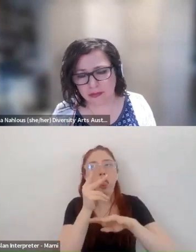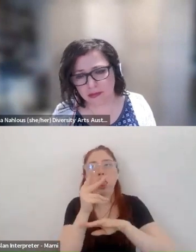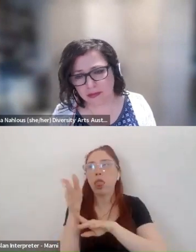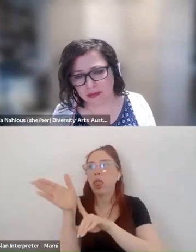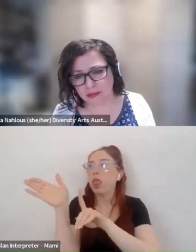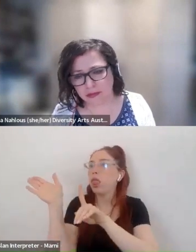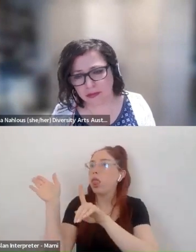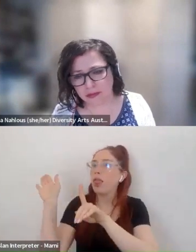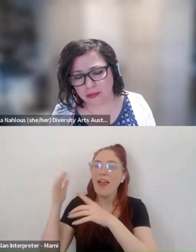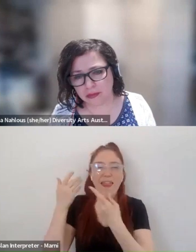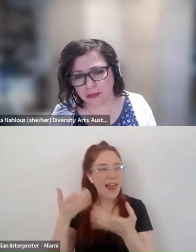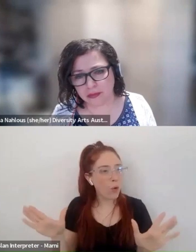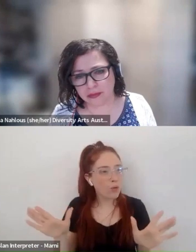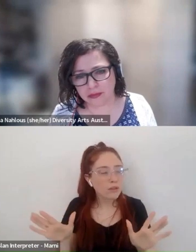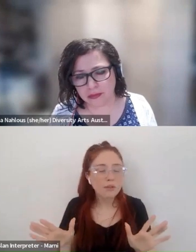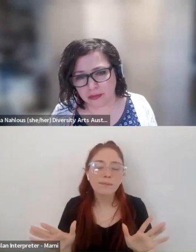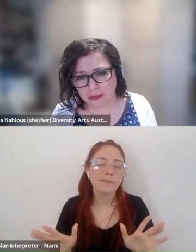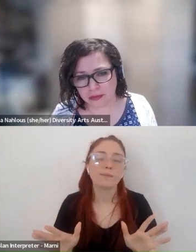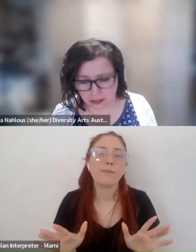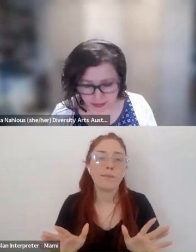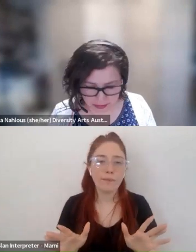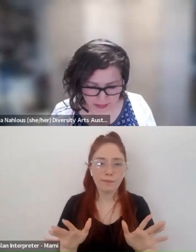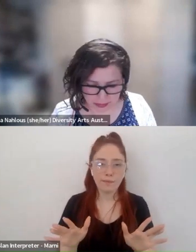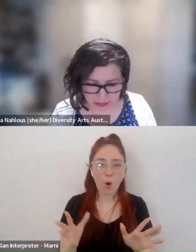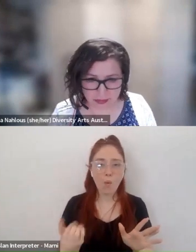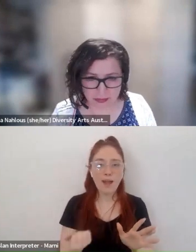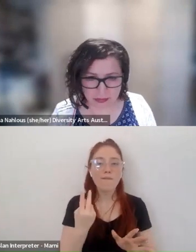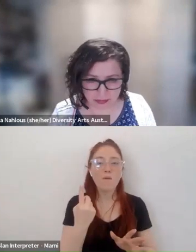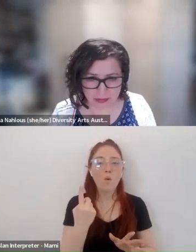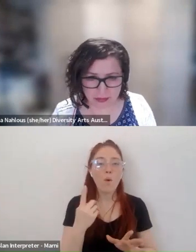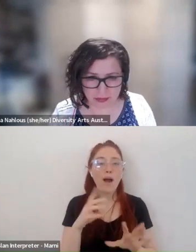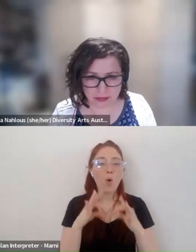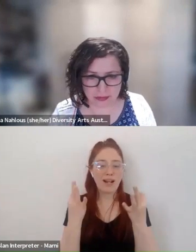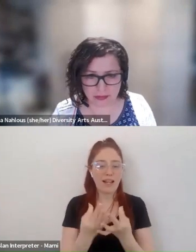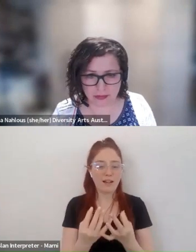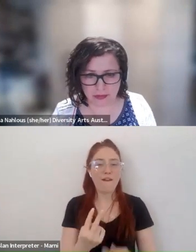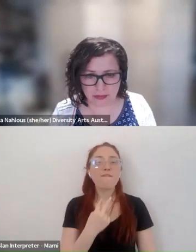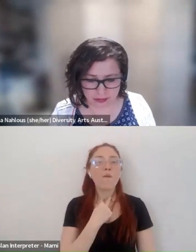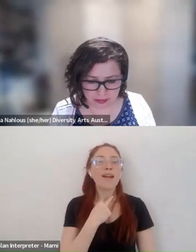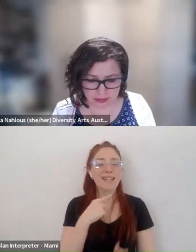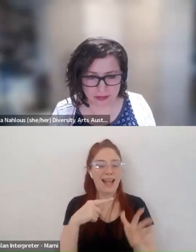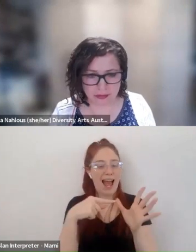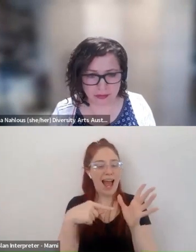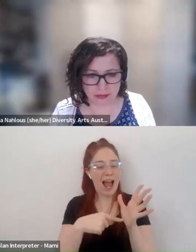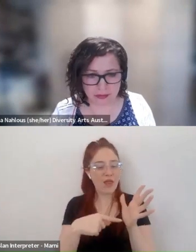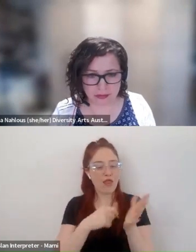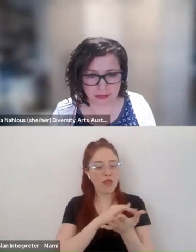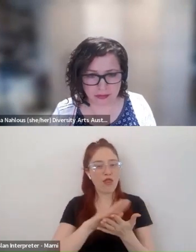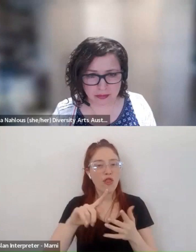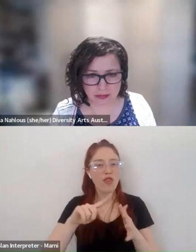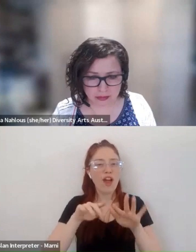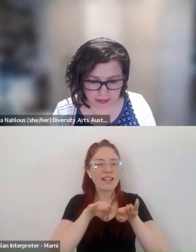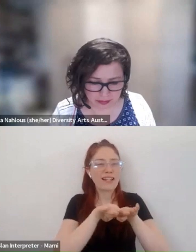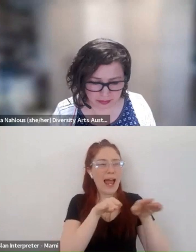But there's an amazing group called Voice at the Table that is based in Melbourne, but there might be offices in other places.